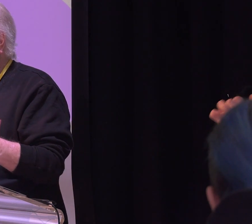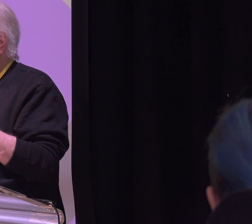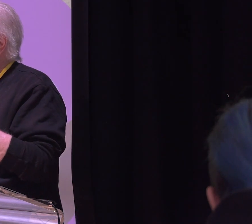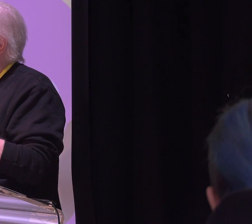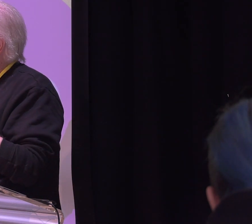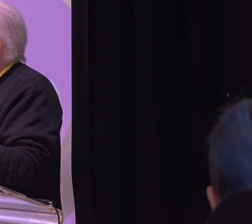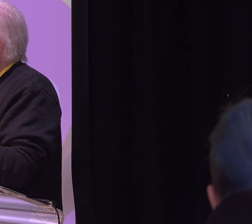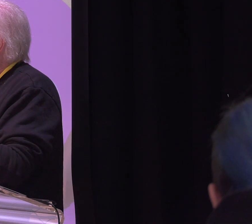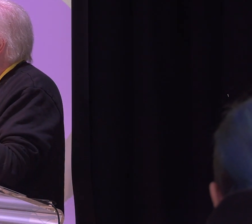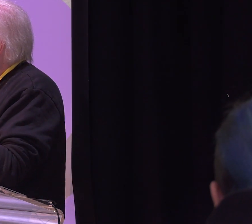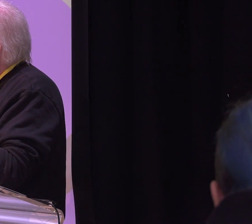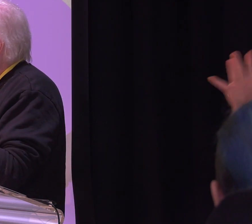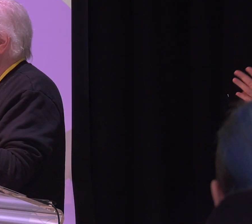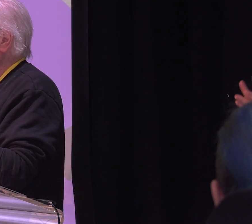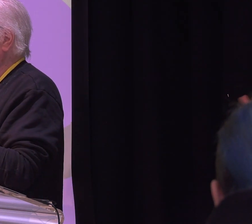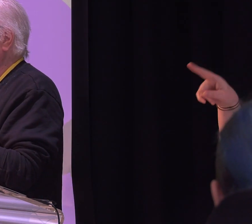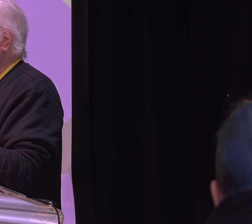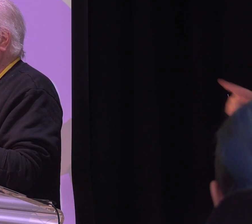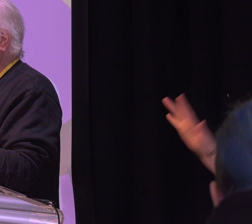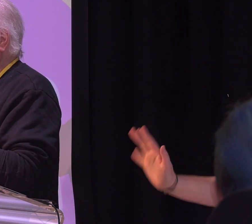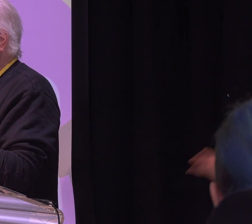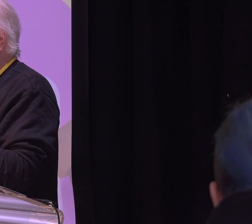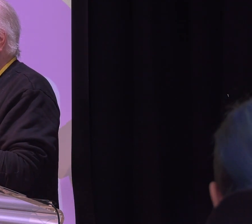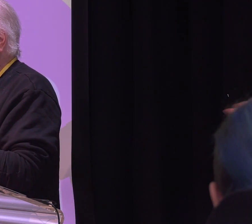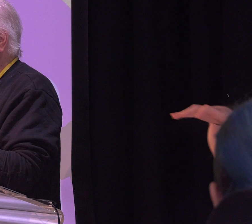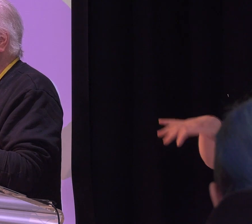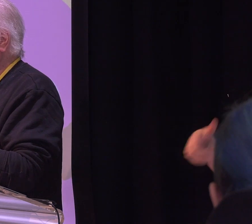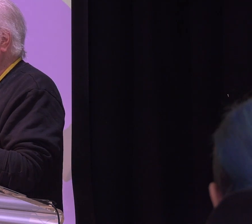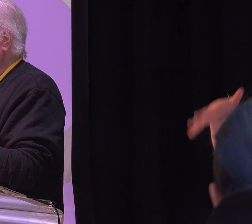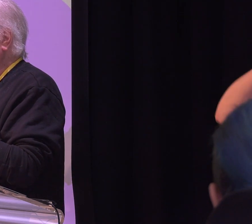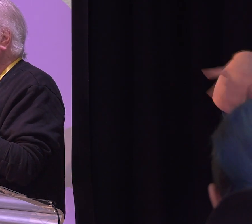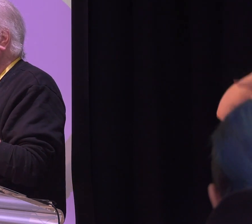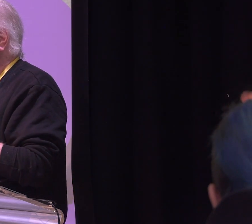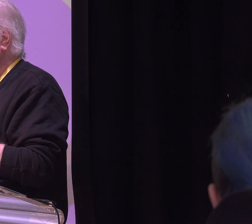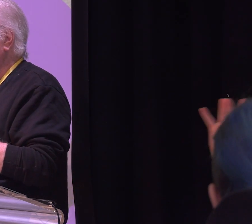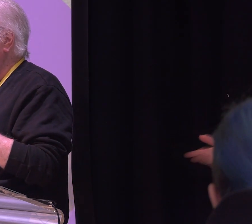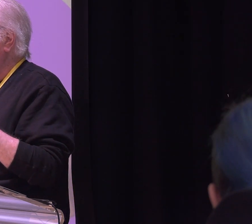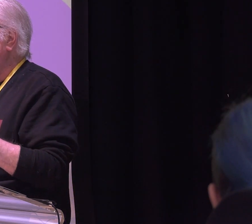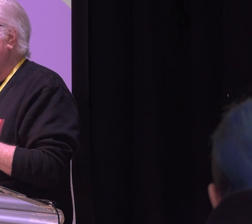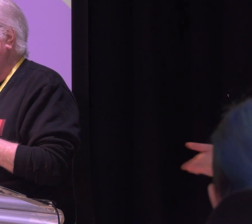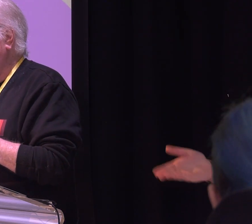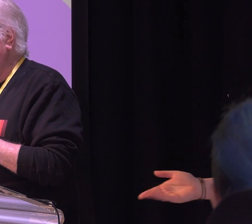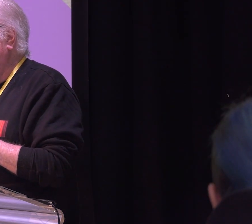And that applies to all sectors of our society. And I would argue, which actually my darling,